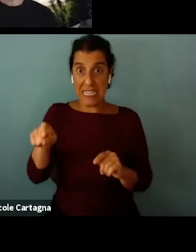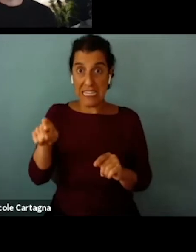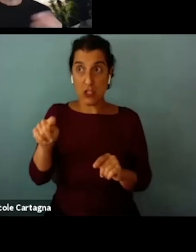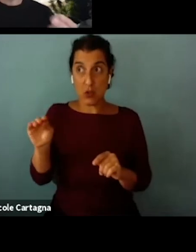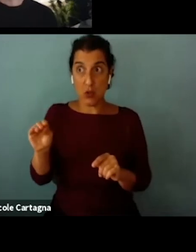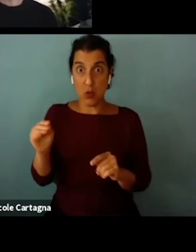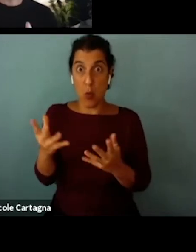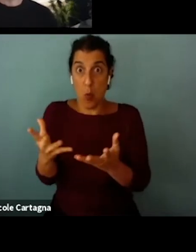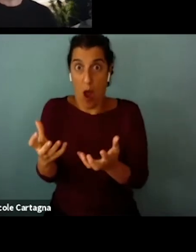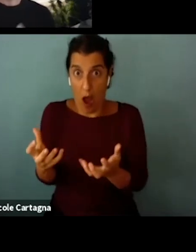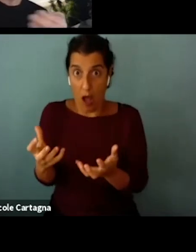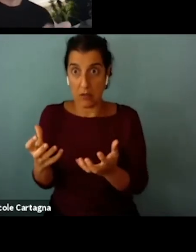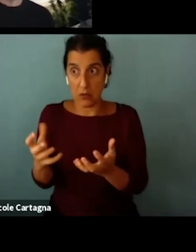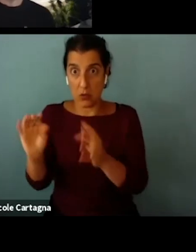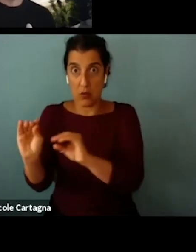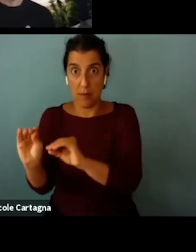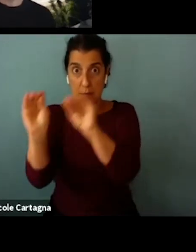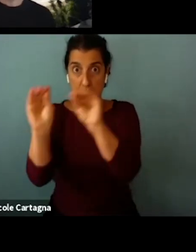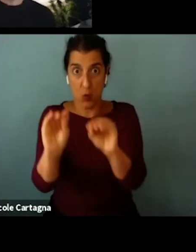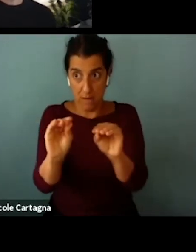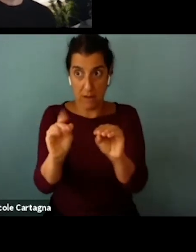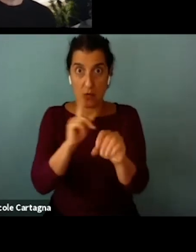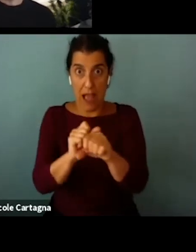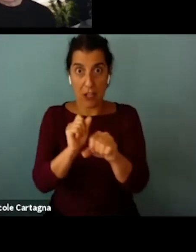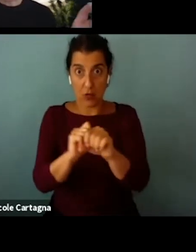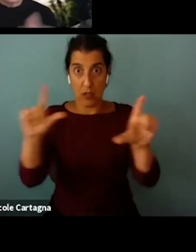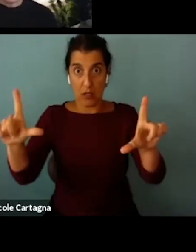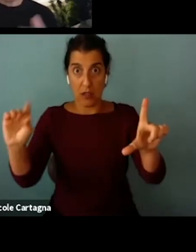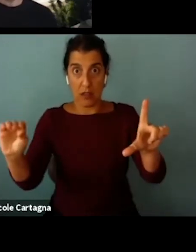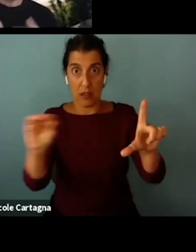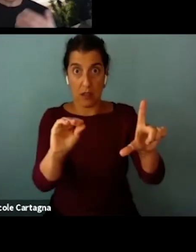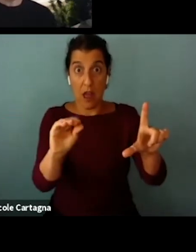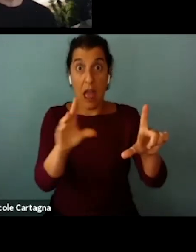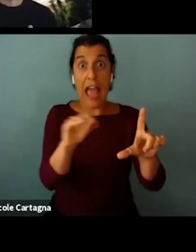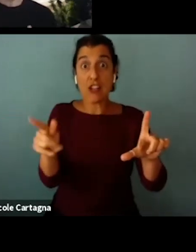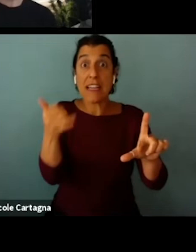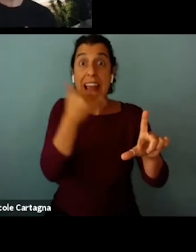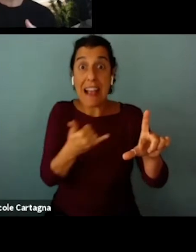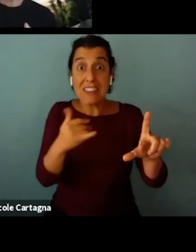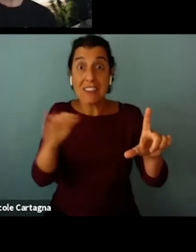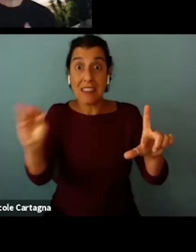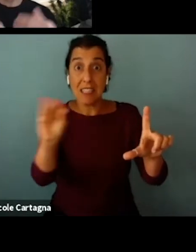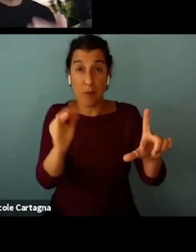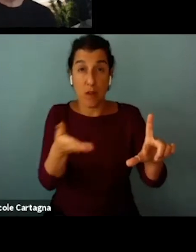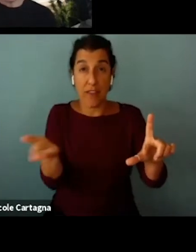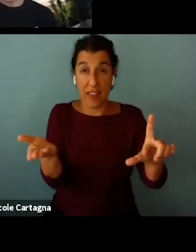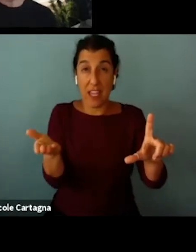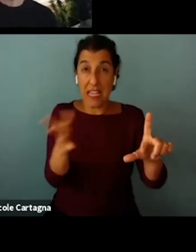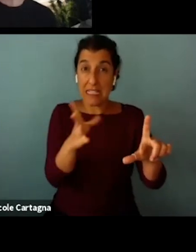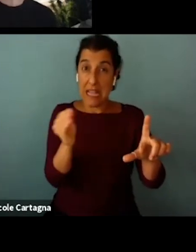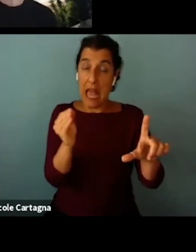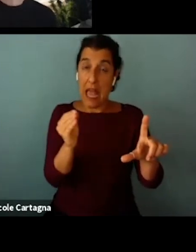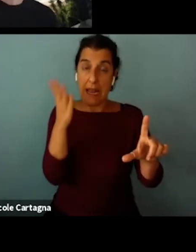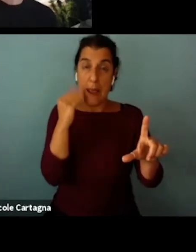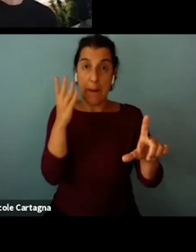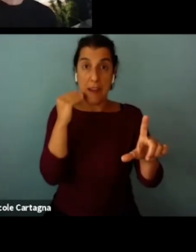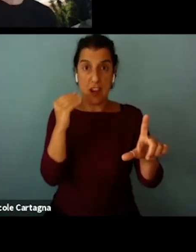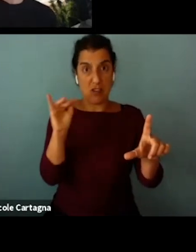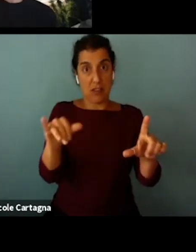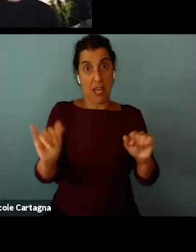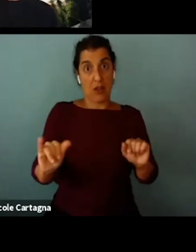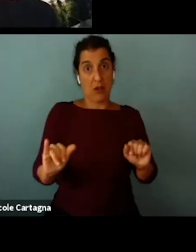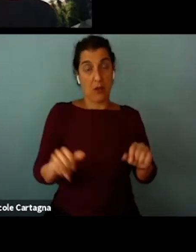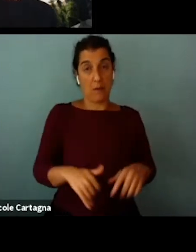order to move them and she can accidentally move things and sort of experience those now when we